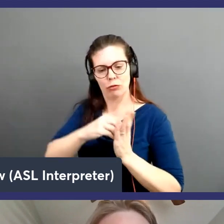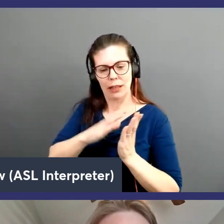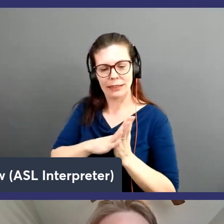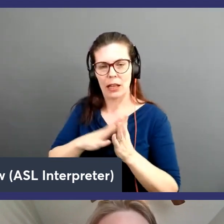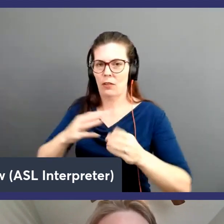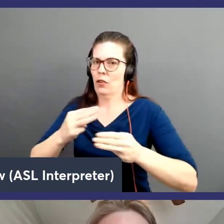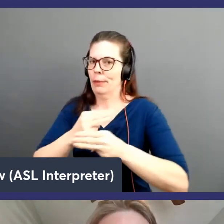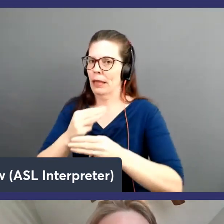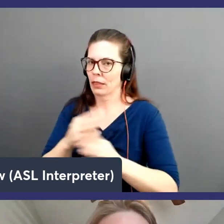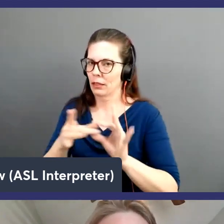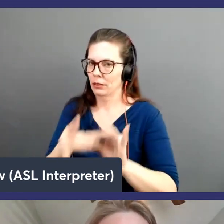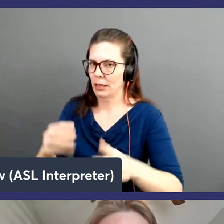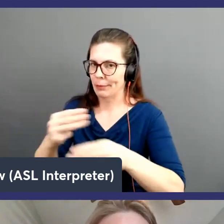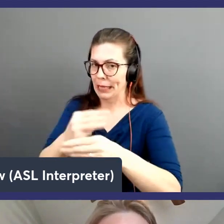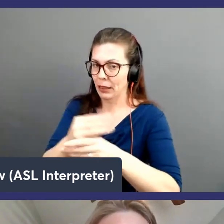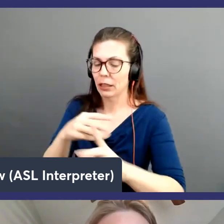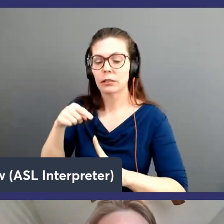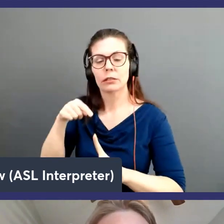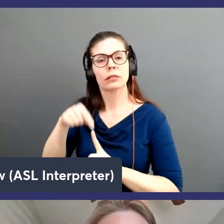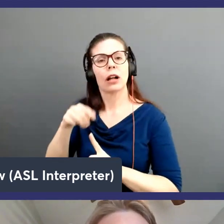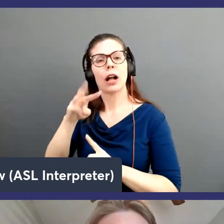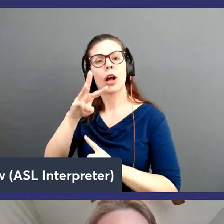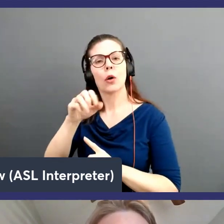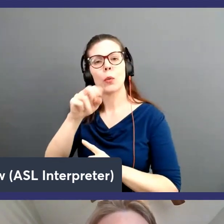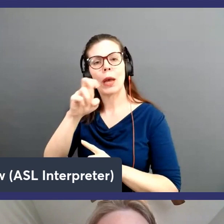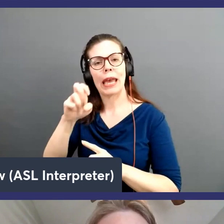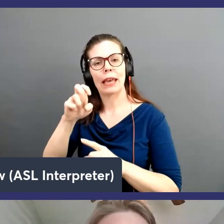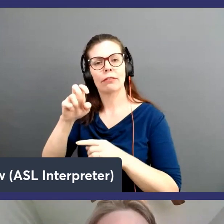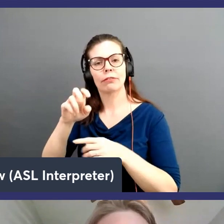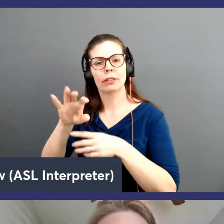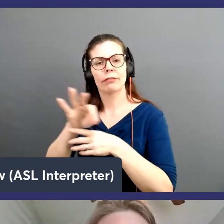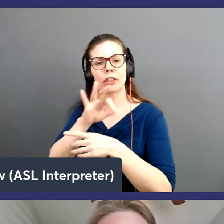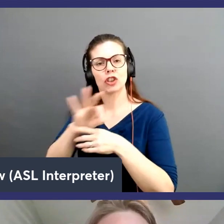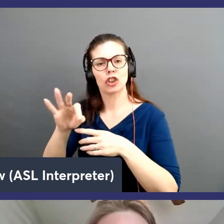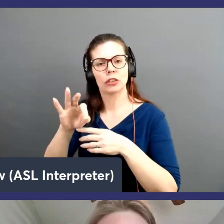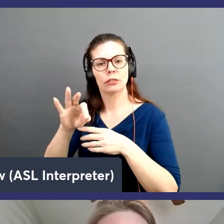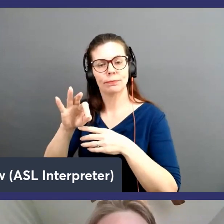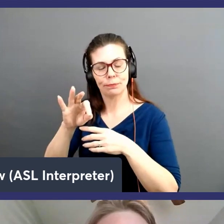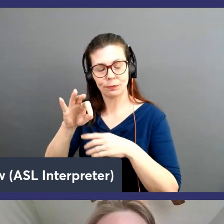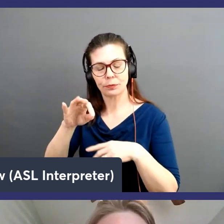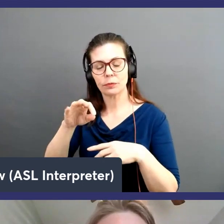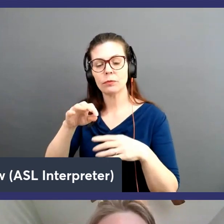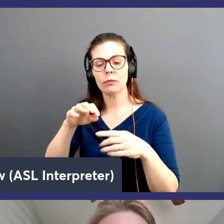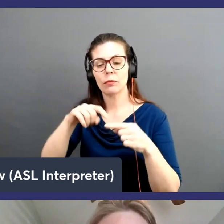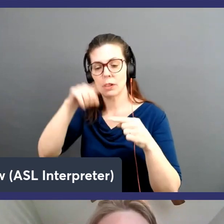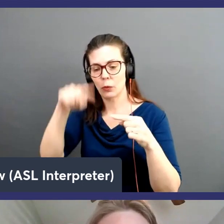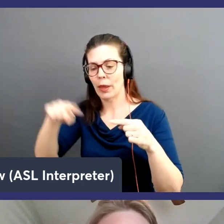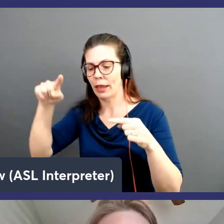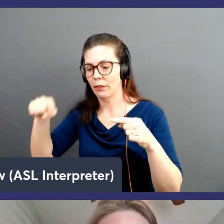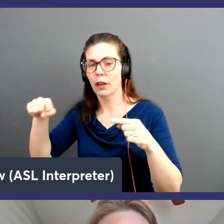is with what's called a wave function. And so, these are actually, really,